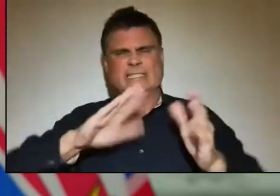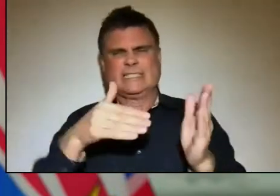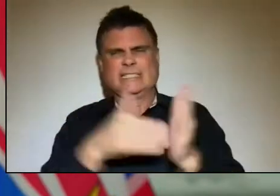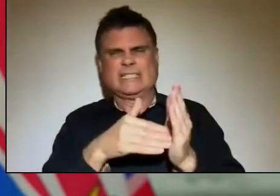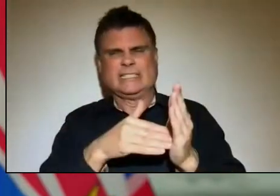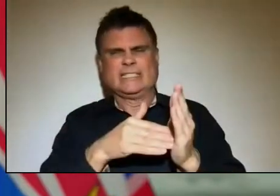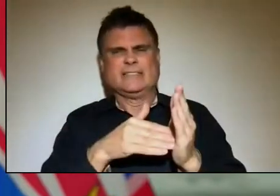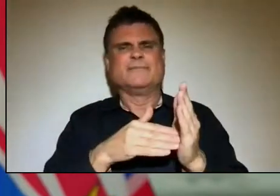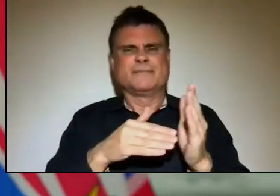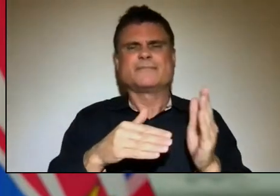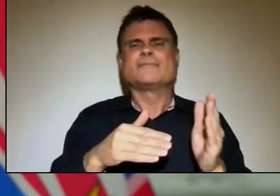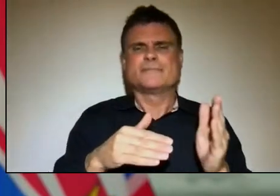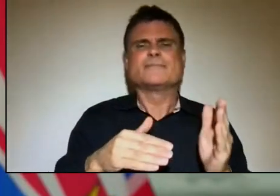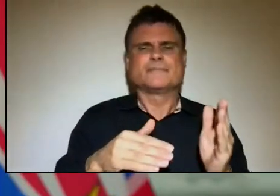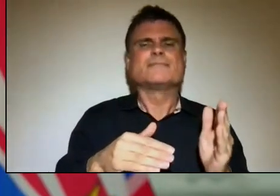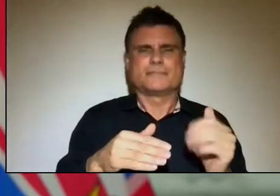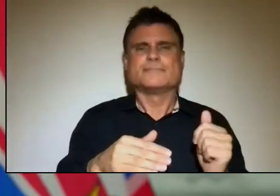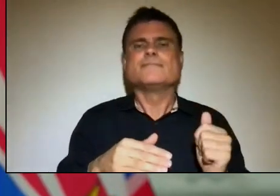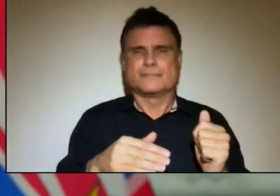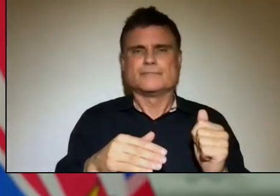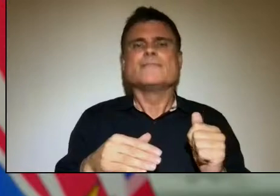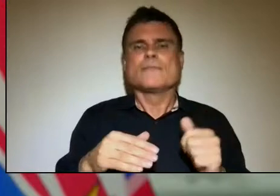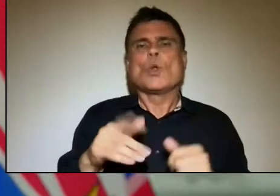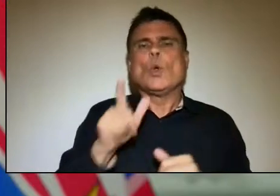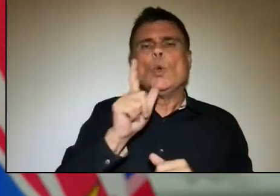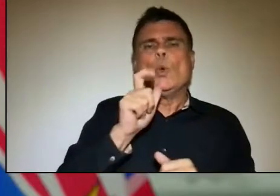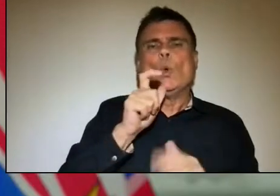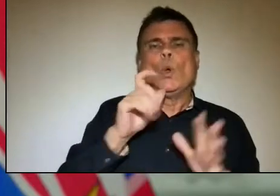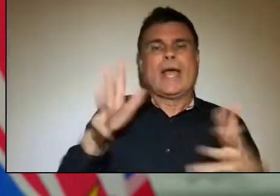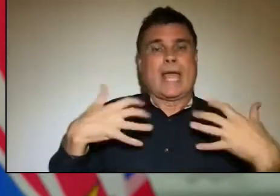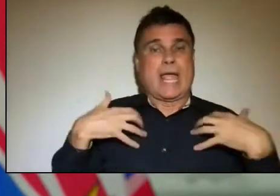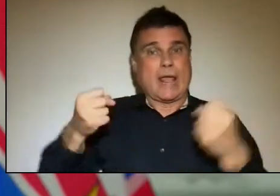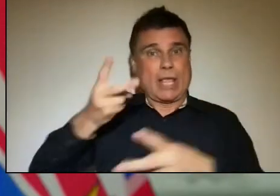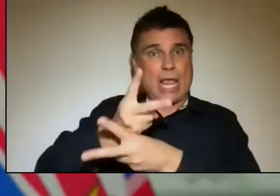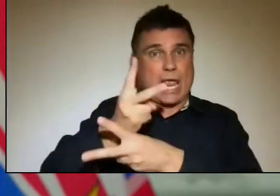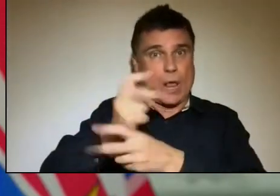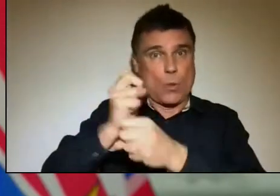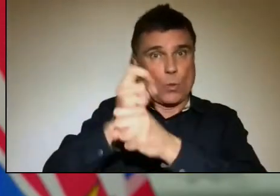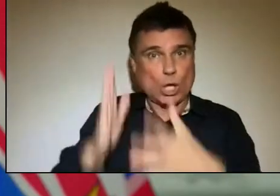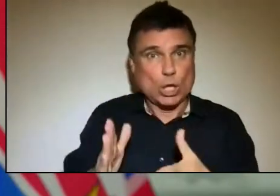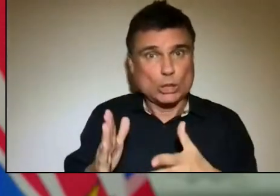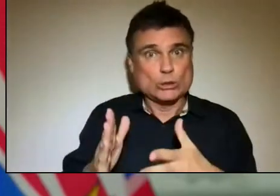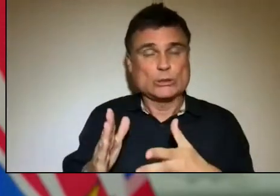who have high risk of having more severe illness or for